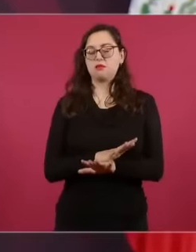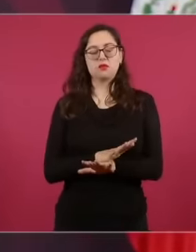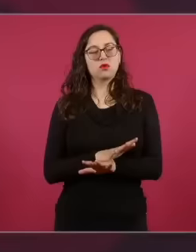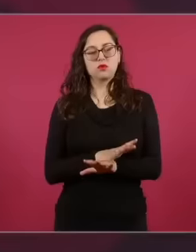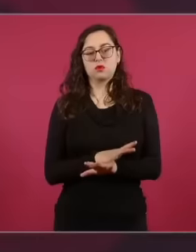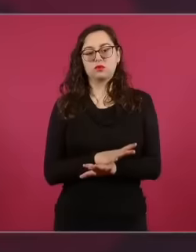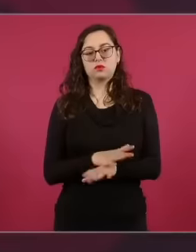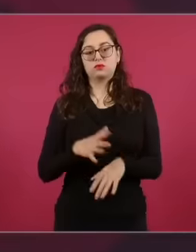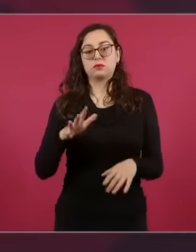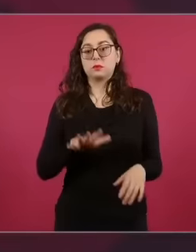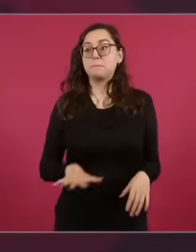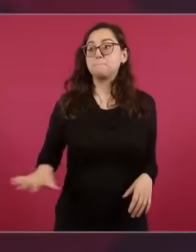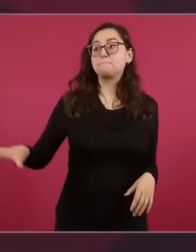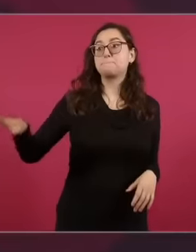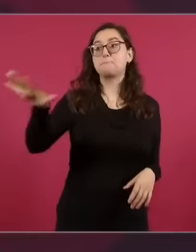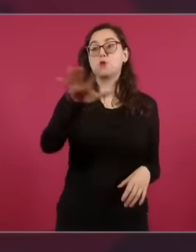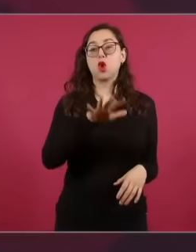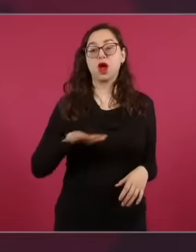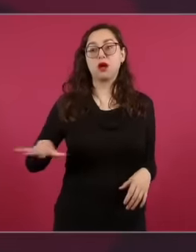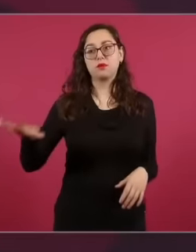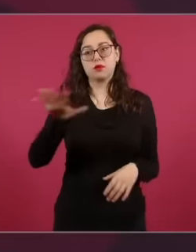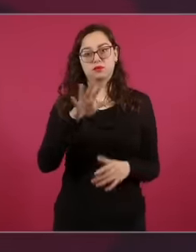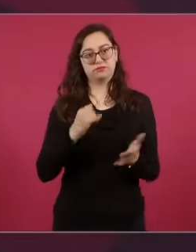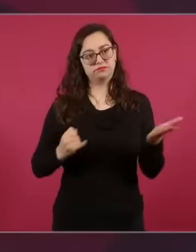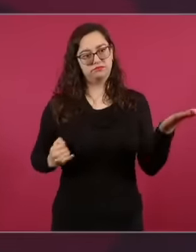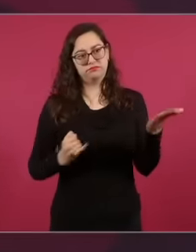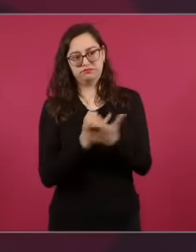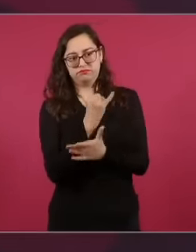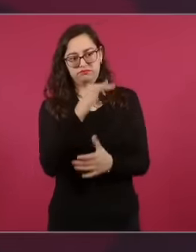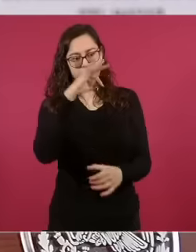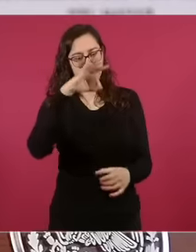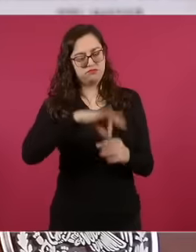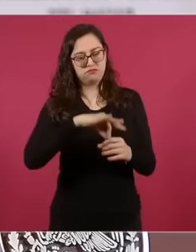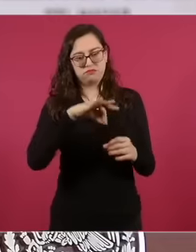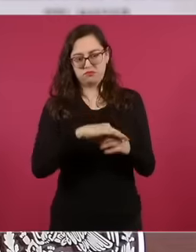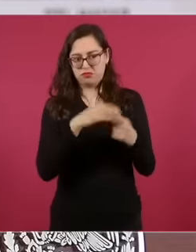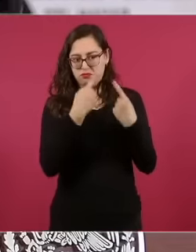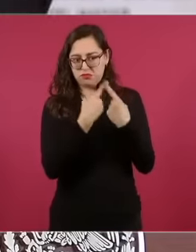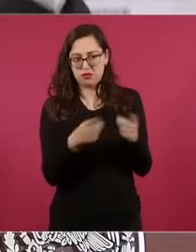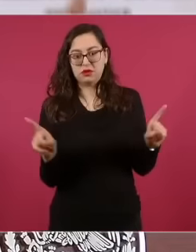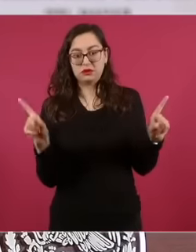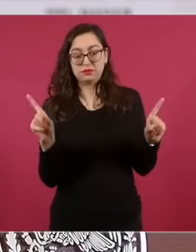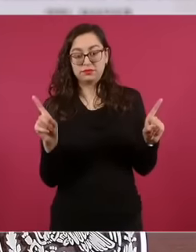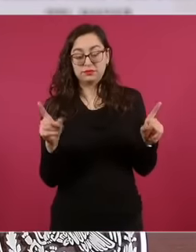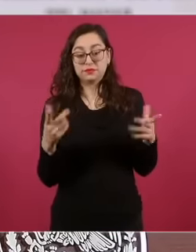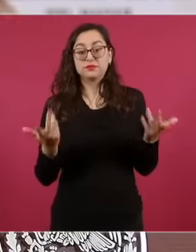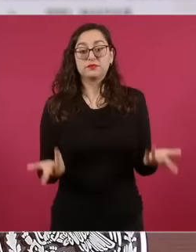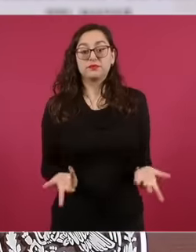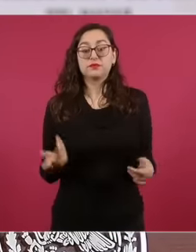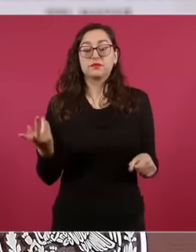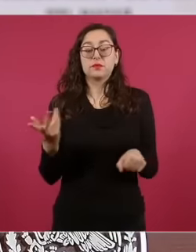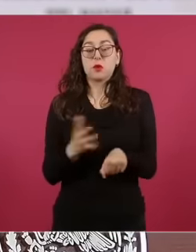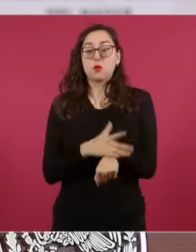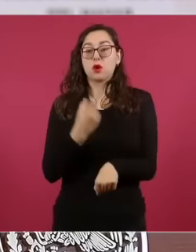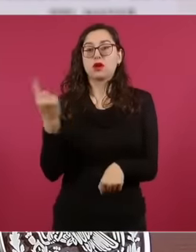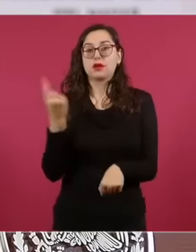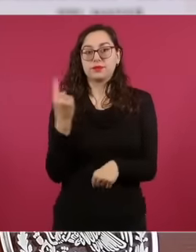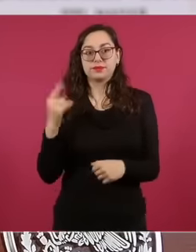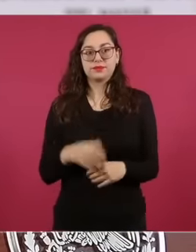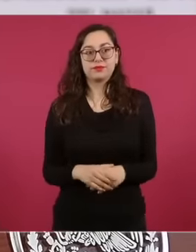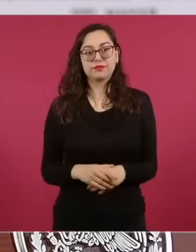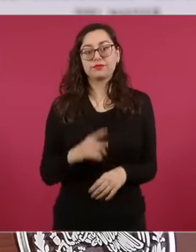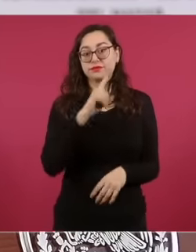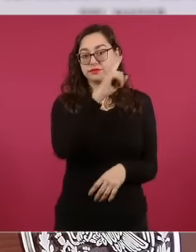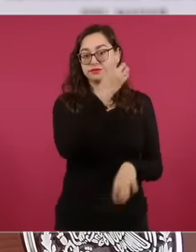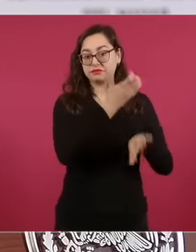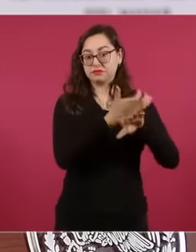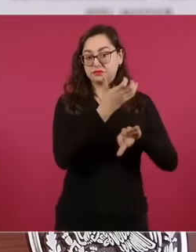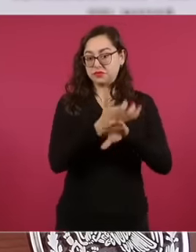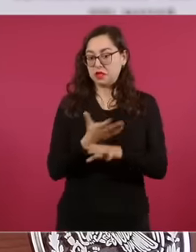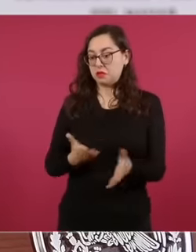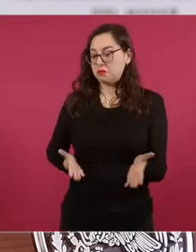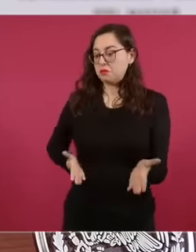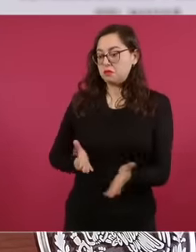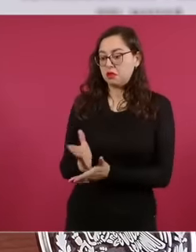Because not only did they dominate politically but they imposed the economic agenda on us,